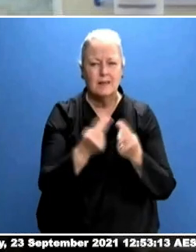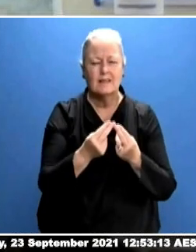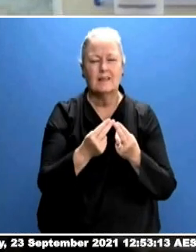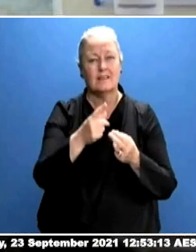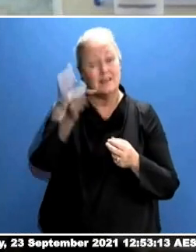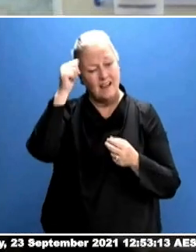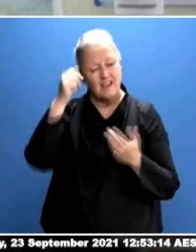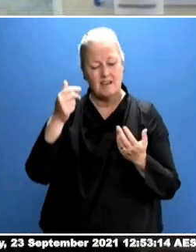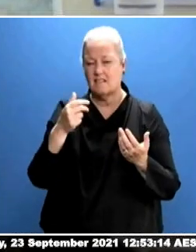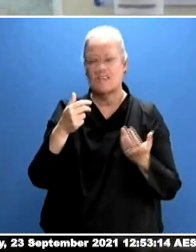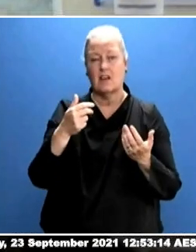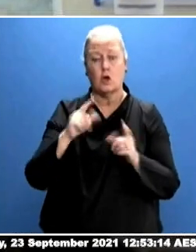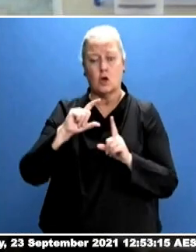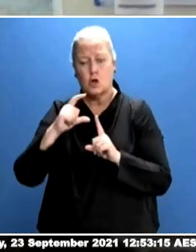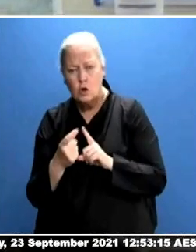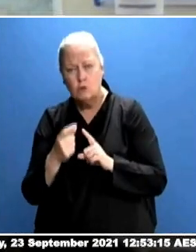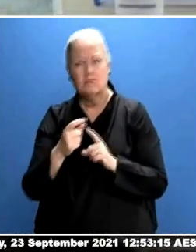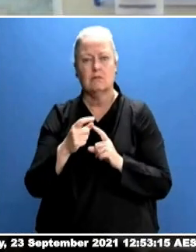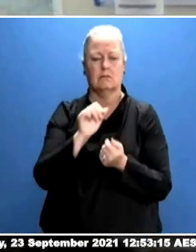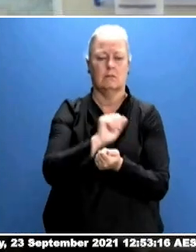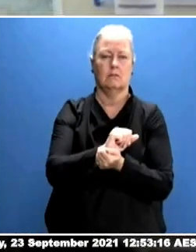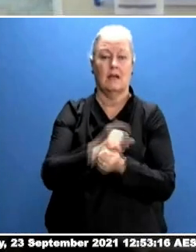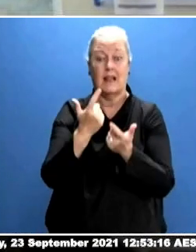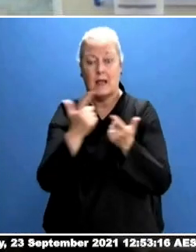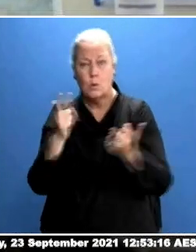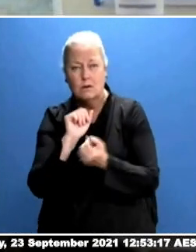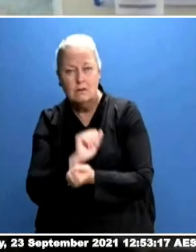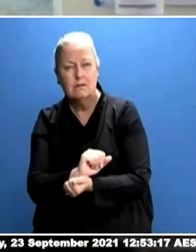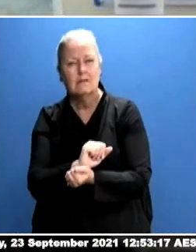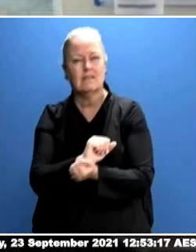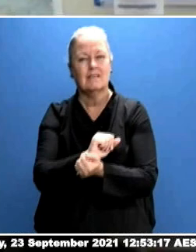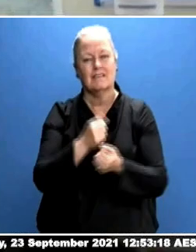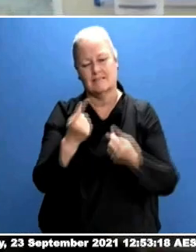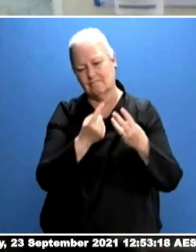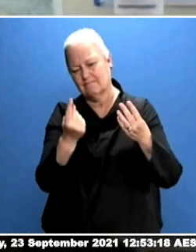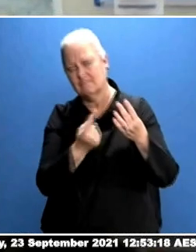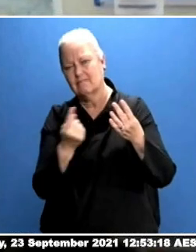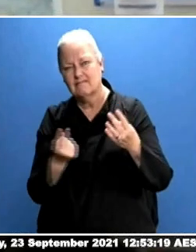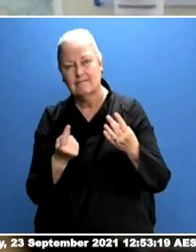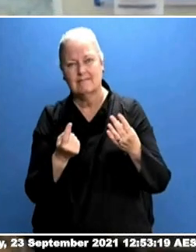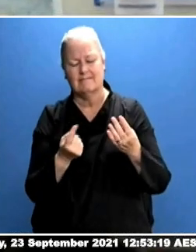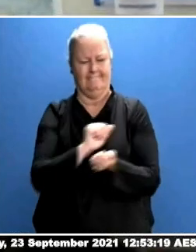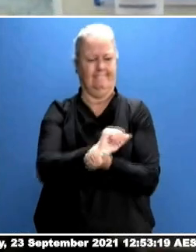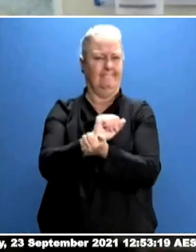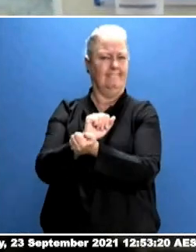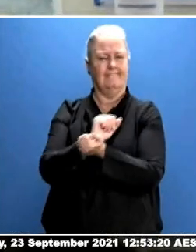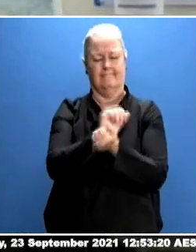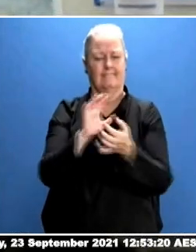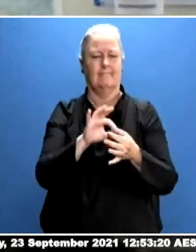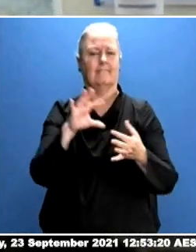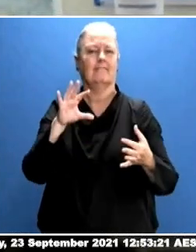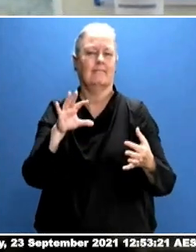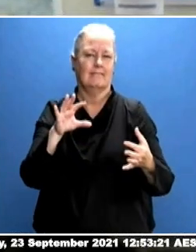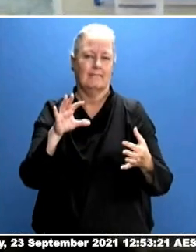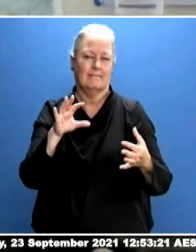or cultural barriers that you may not have --- you know, a treating psychiatrist, for